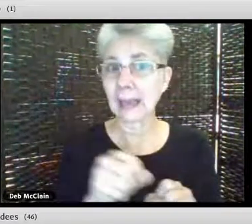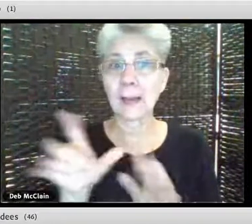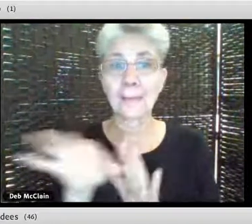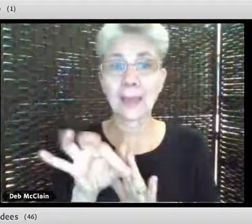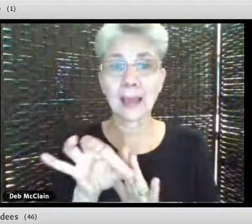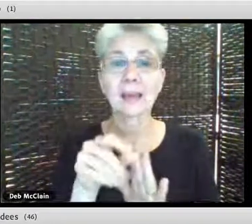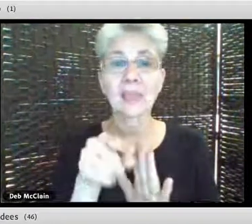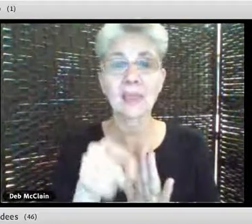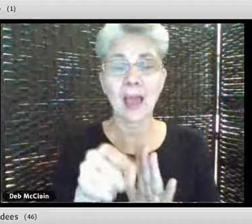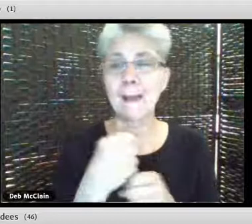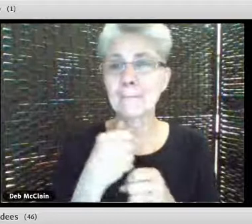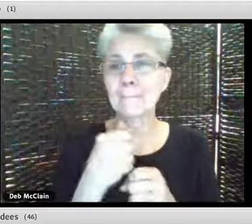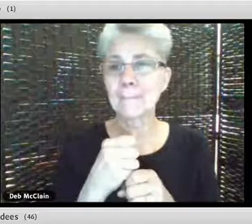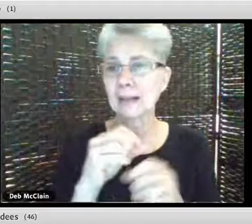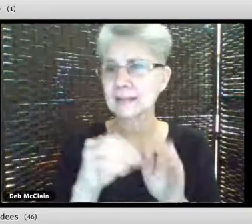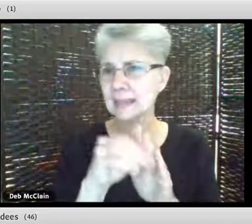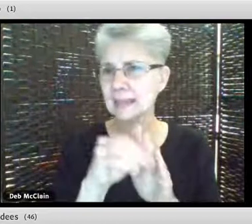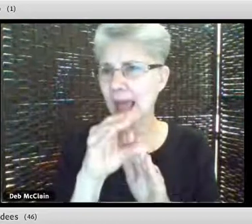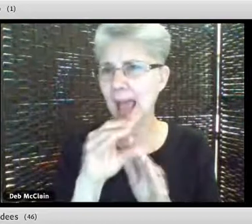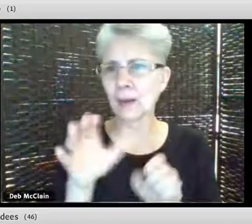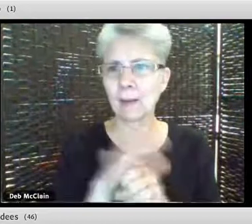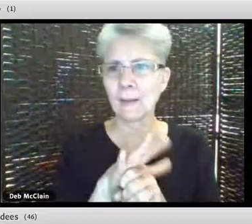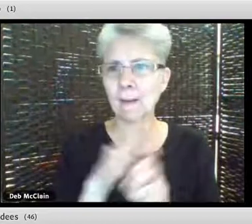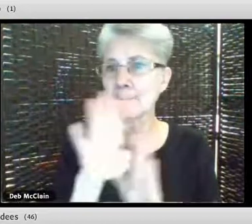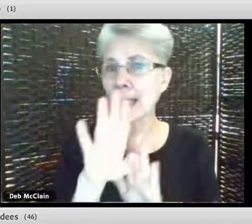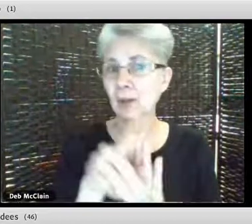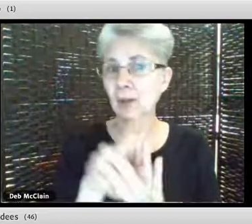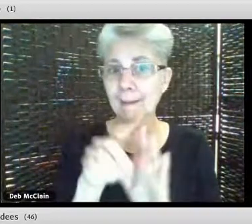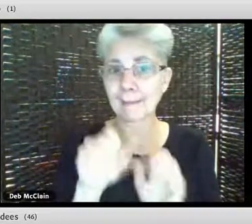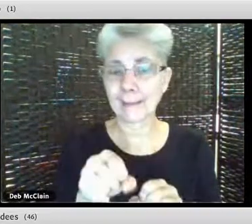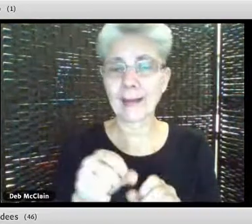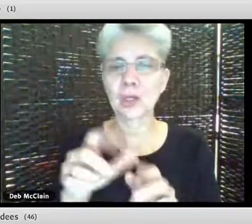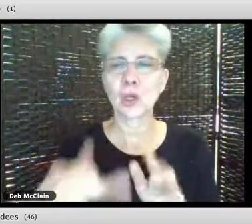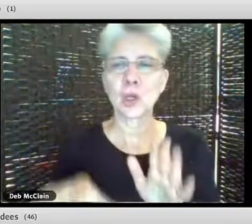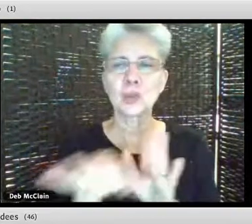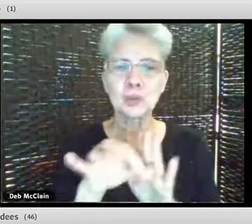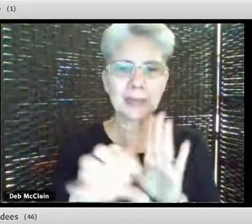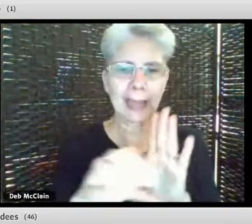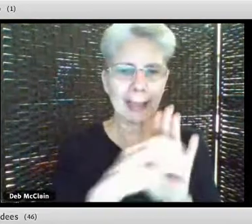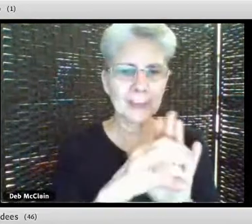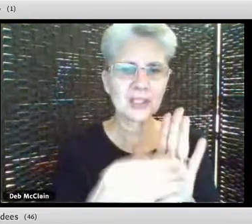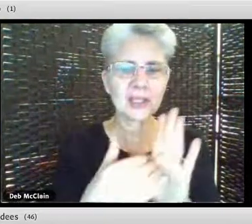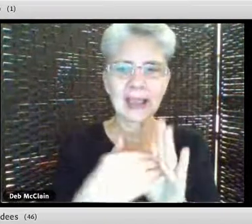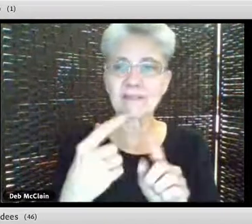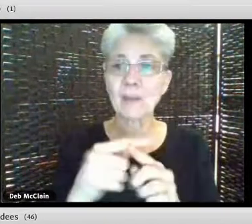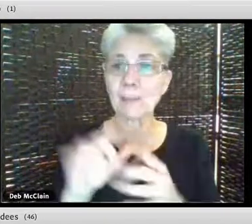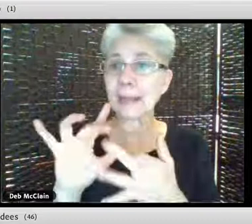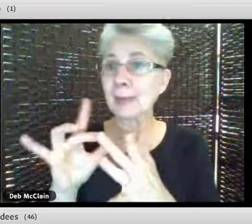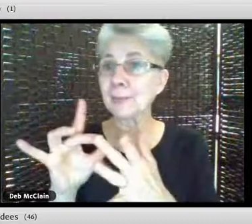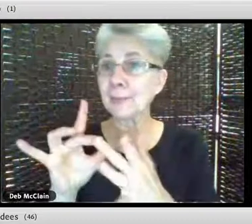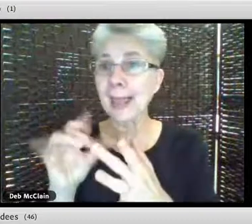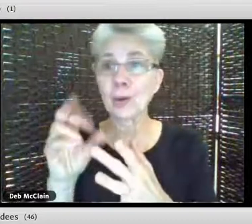There's templates here. You can -- Again, you can click on a slide. You can make a slide an entire background.